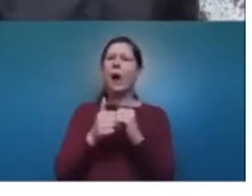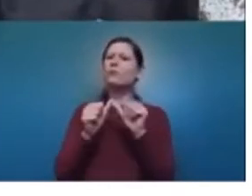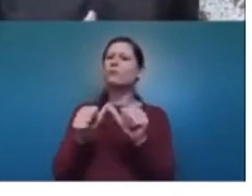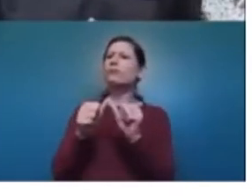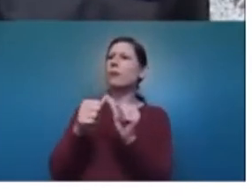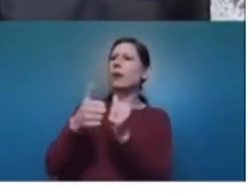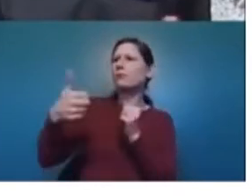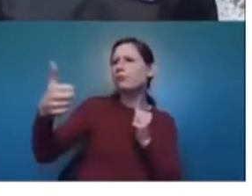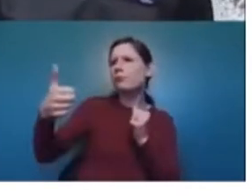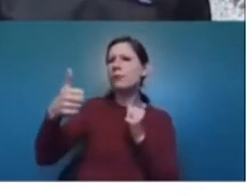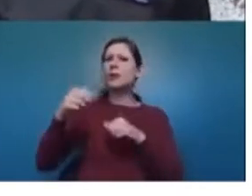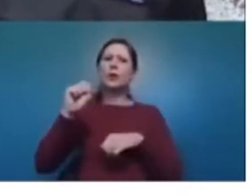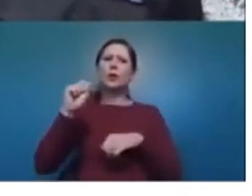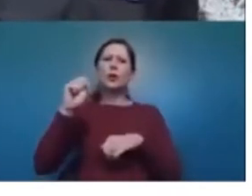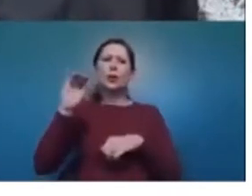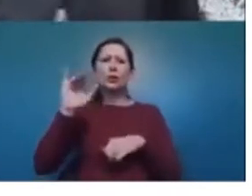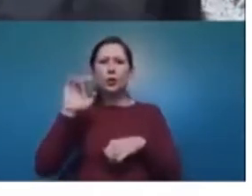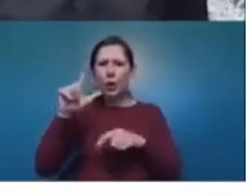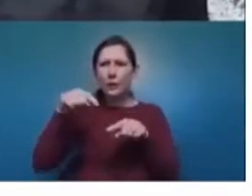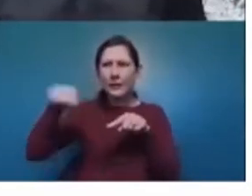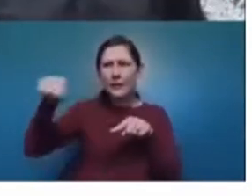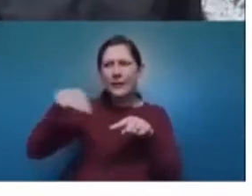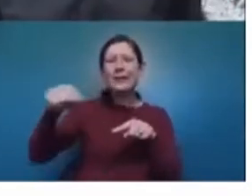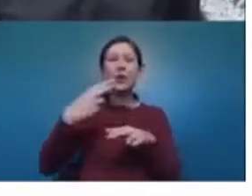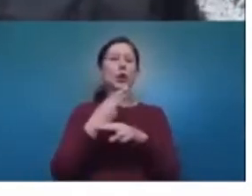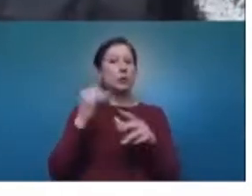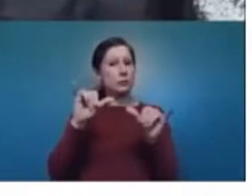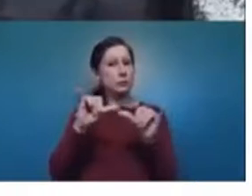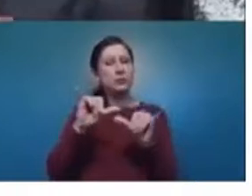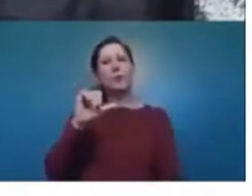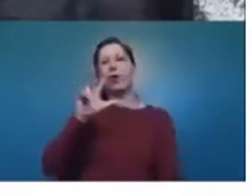distancing using measurements like three otters or an Easter